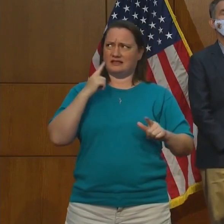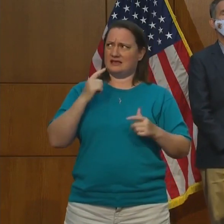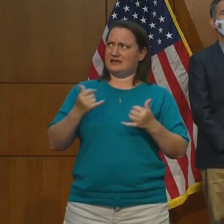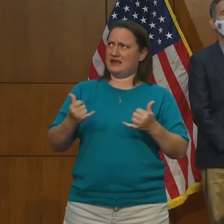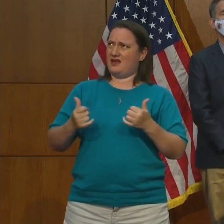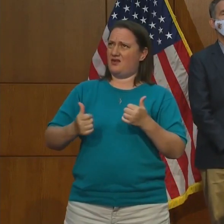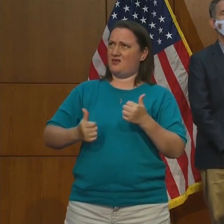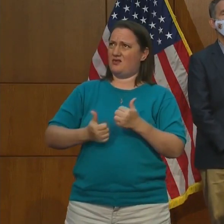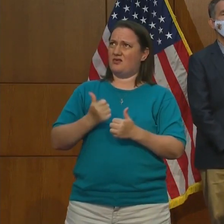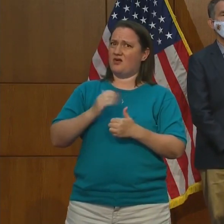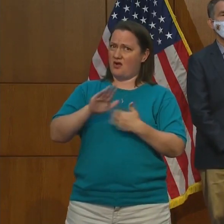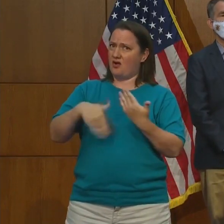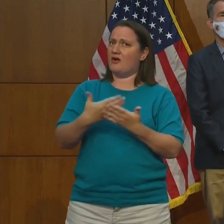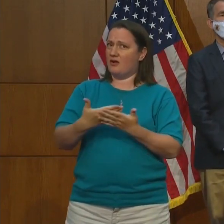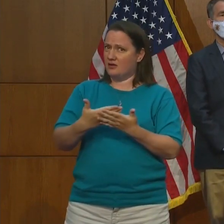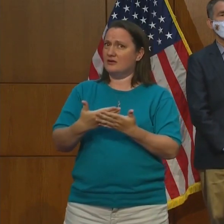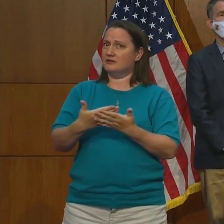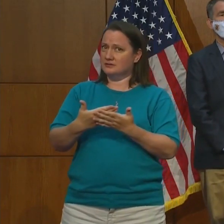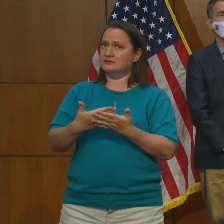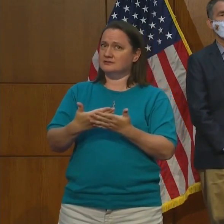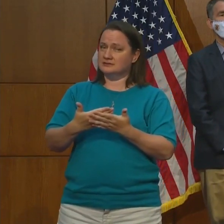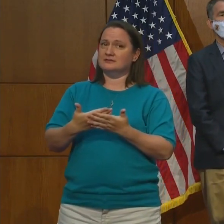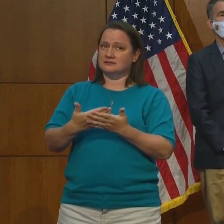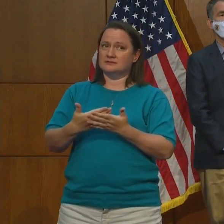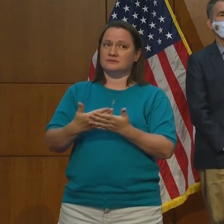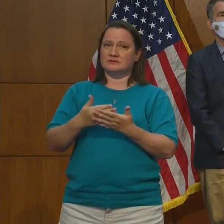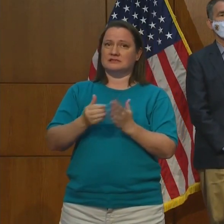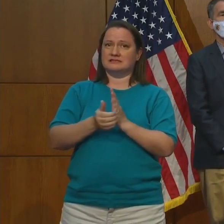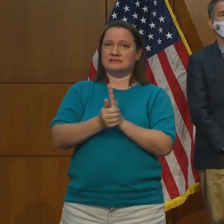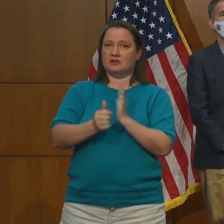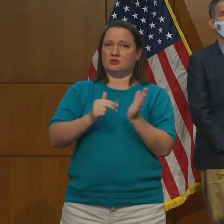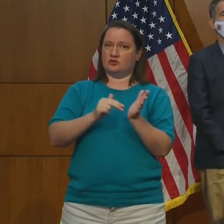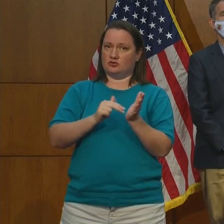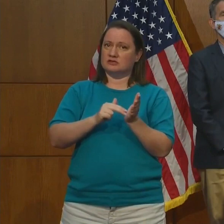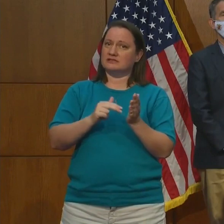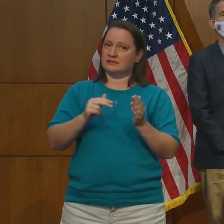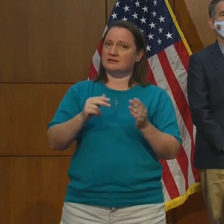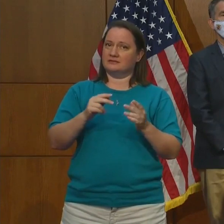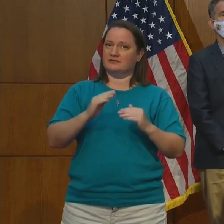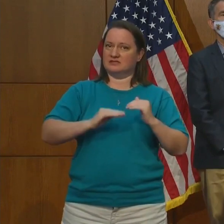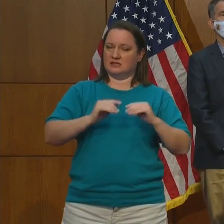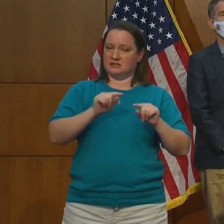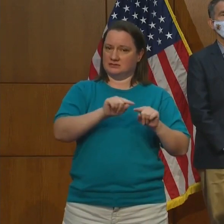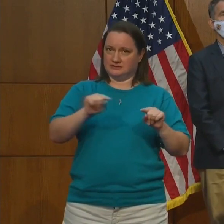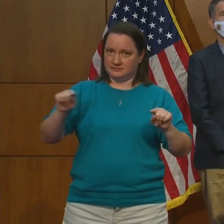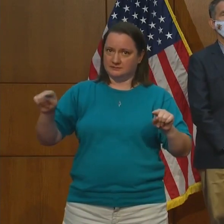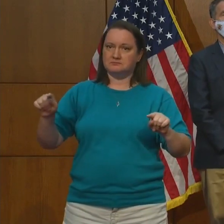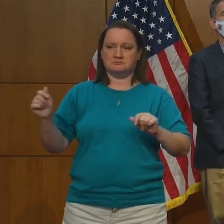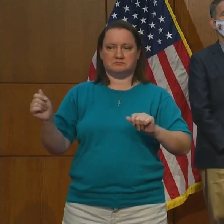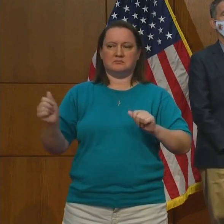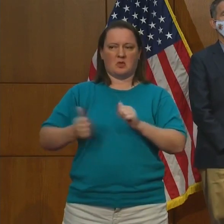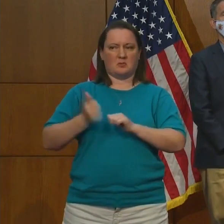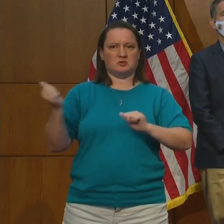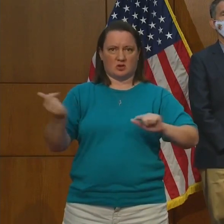HAPPENING AFTER THE INITIAL BASELINE TESTING SO THERE WHAT INITIAL TESTING CONDUCTED I